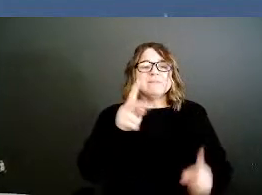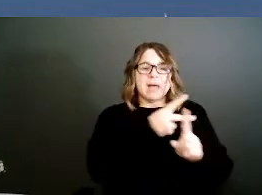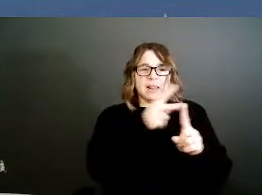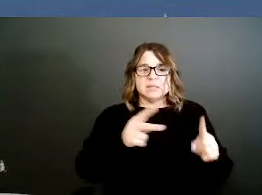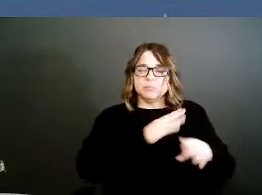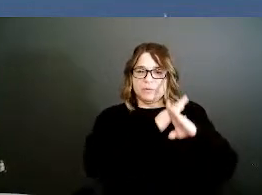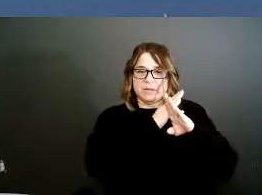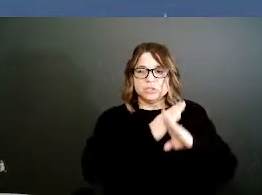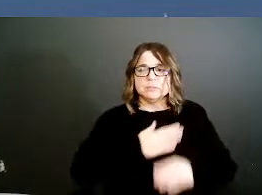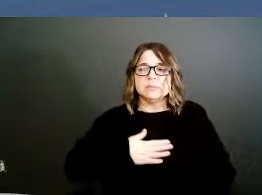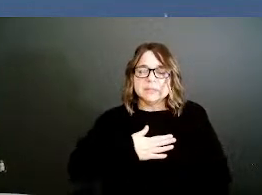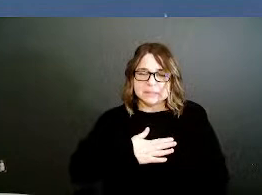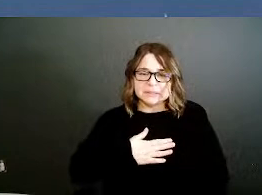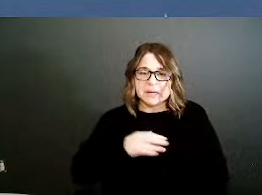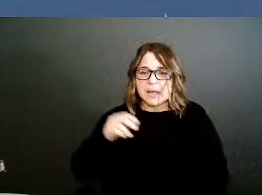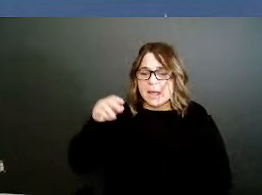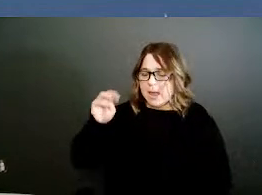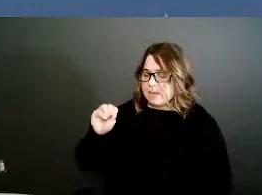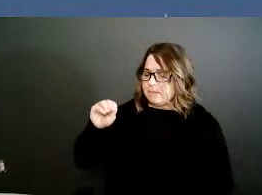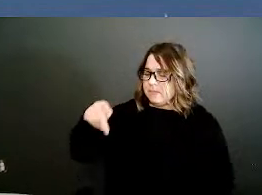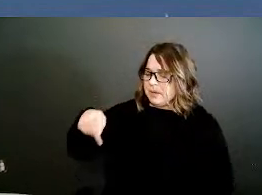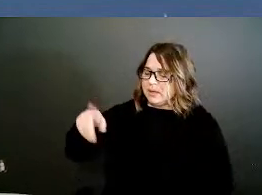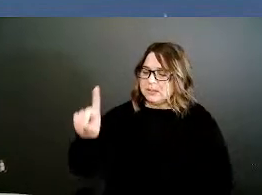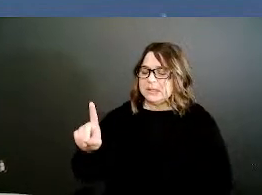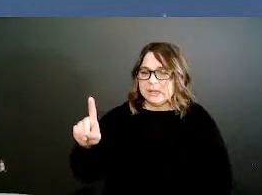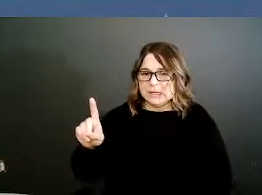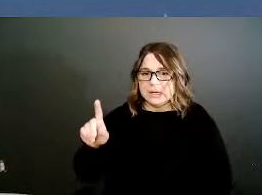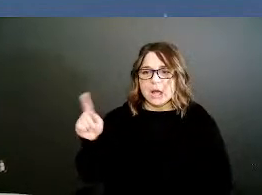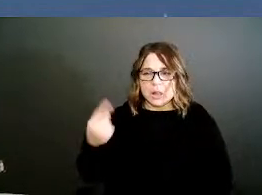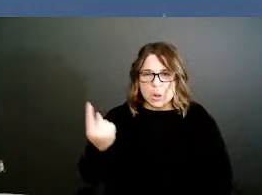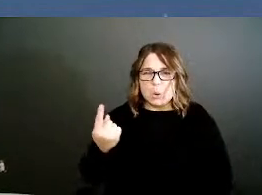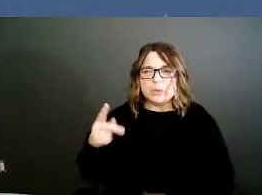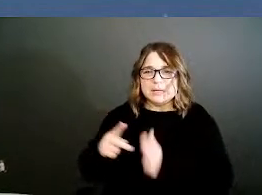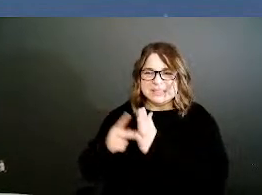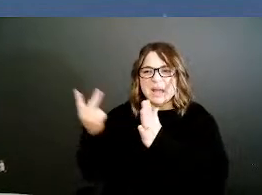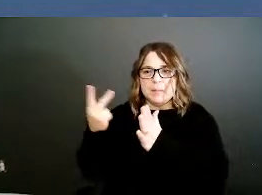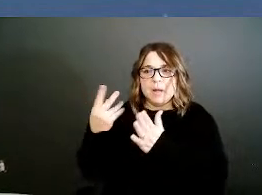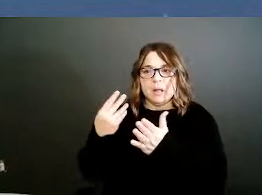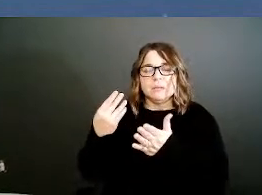MPD ALONE HAS DOUBLED THE BUDGET OF THE OFFICE OF PROGRAMS AND SCHOOL CLINICS COMBINED.